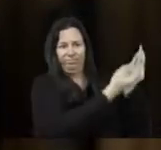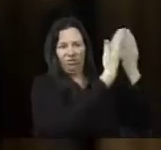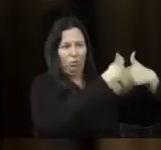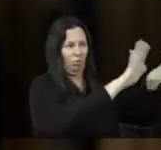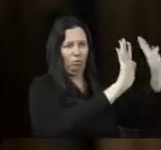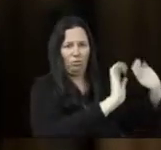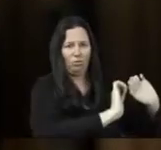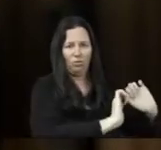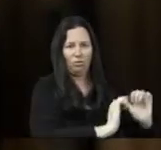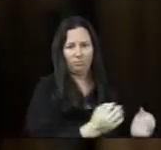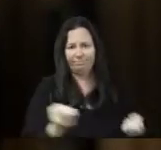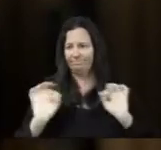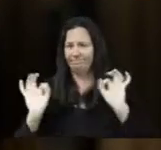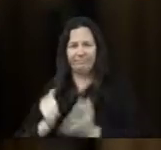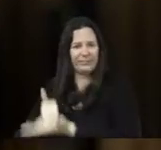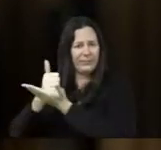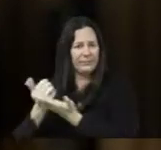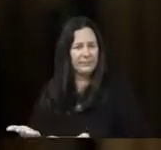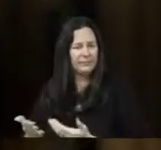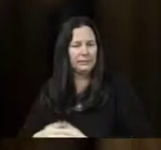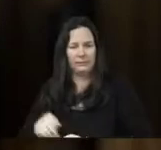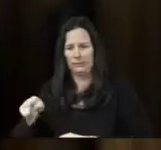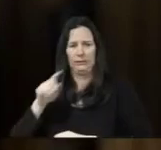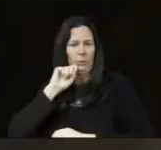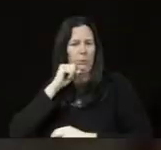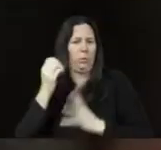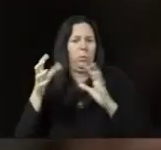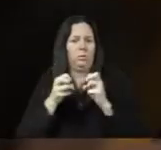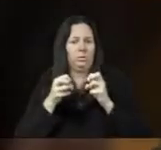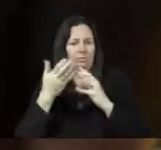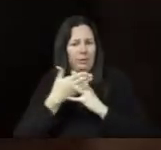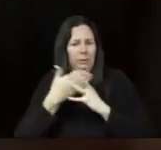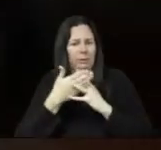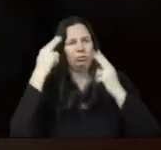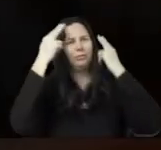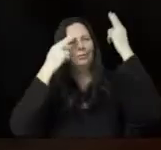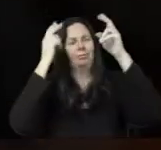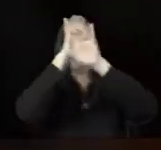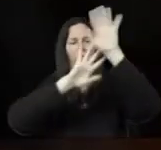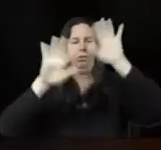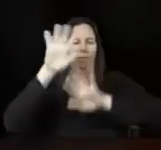when the parents are no longer able to provide that support? They're caught between their dream of inclusion